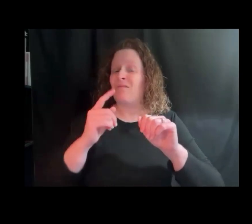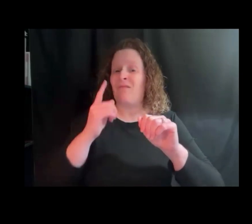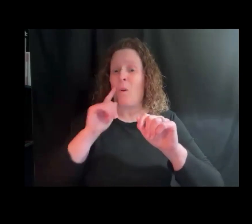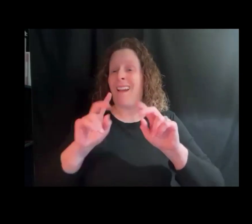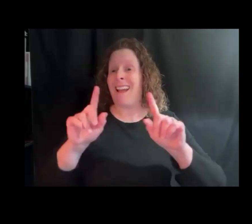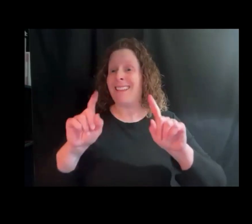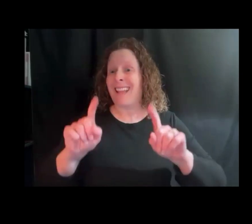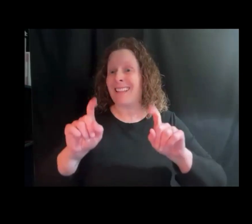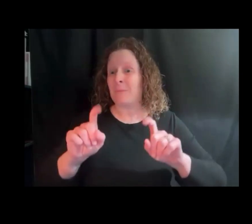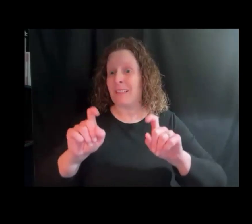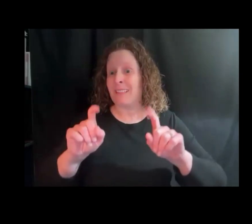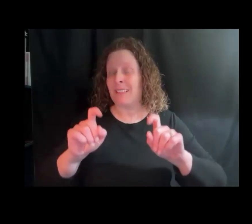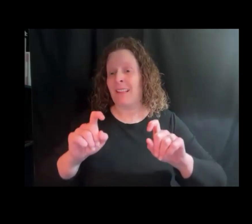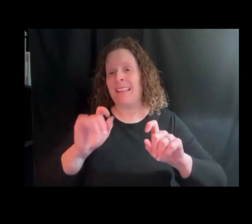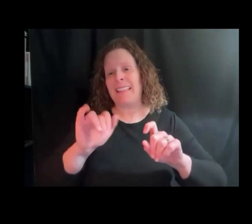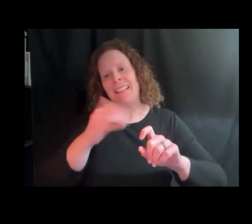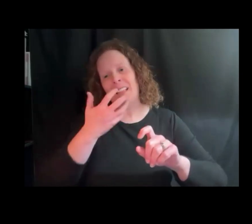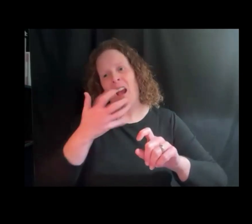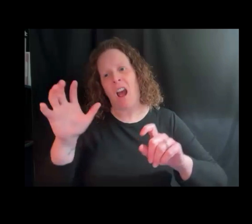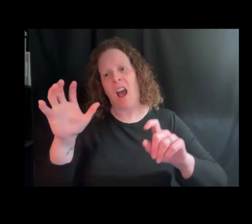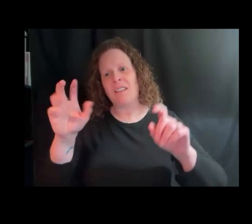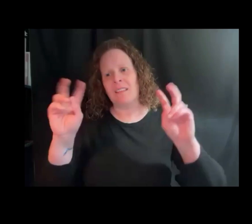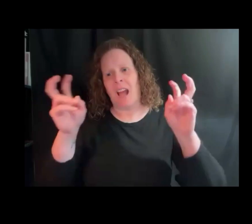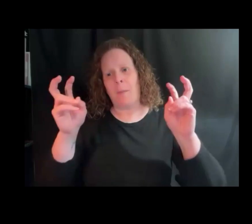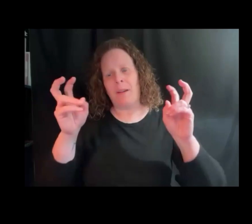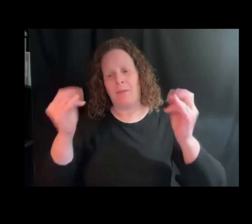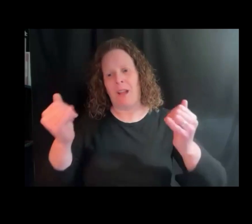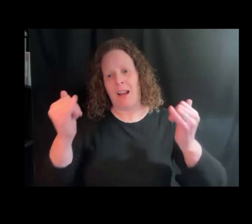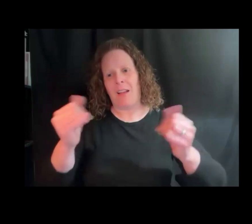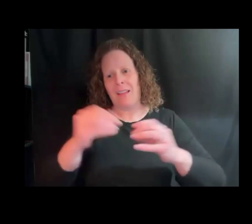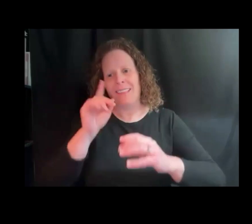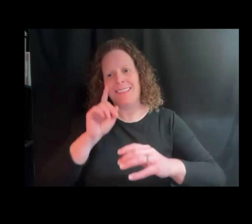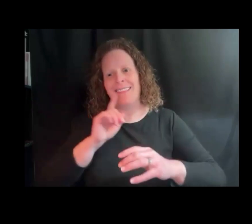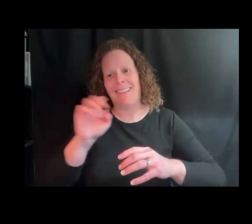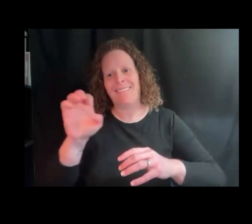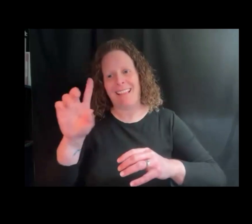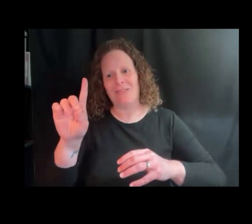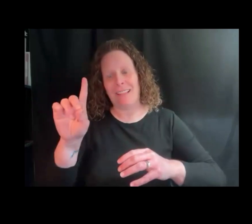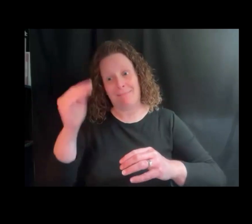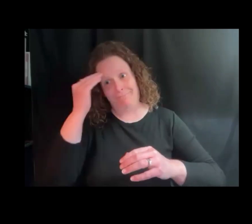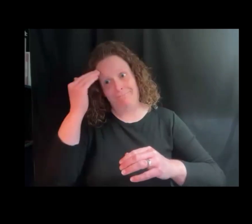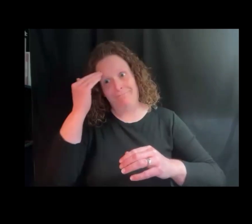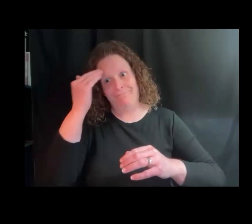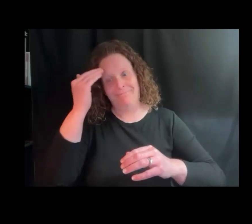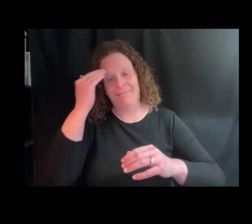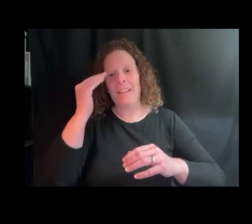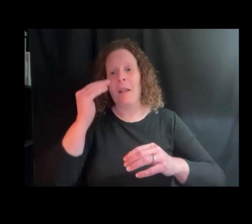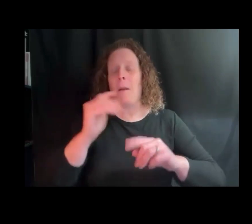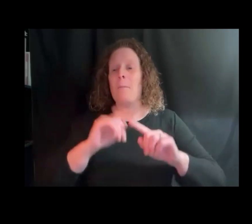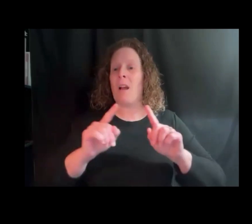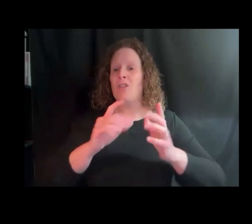that the teacher has for the student right? Assessments is a hot topic right now in deaf education. I'm